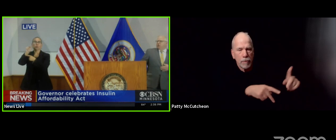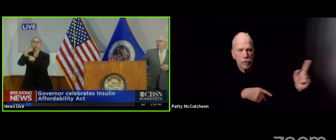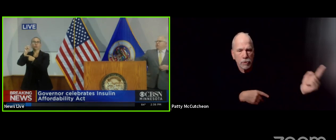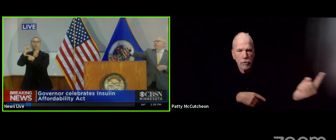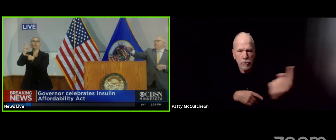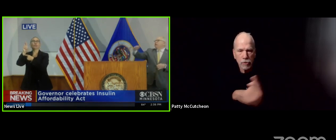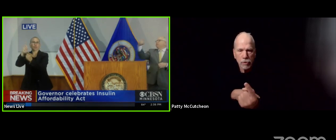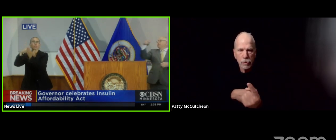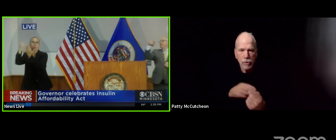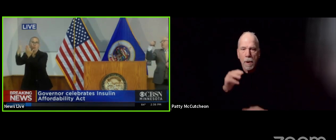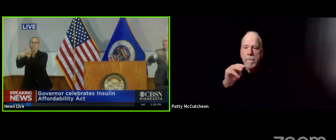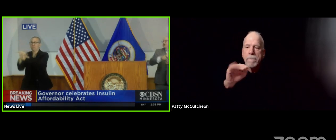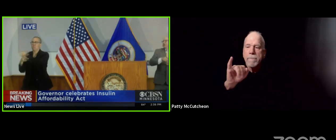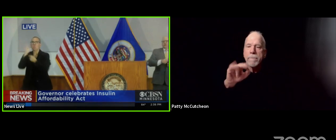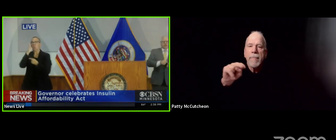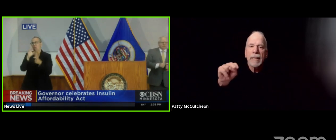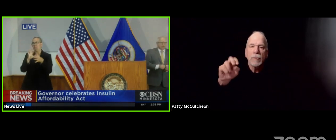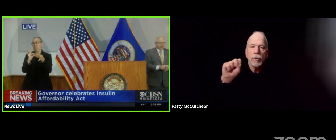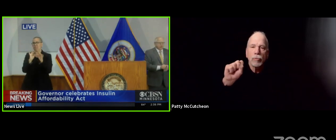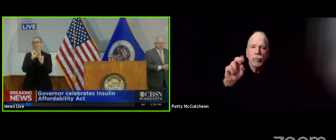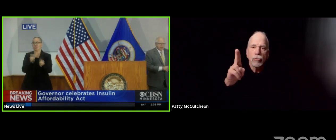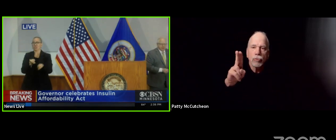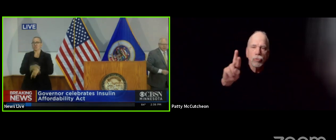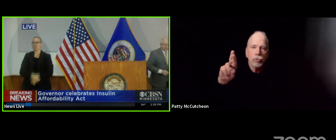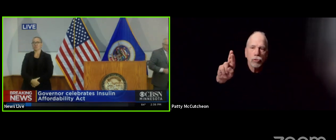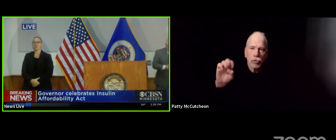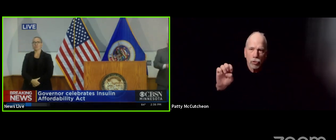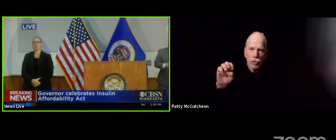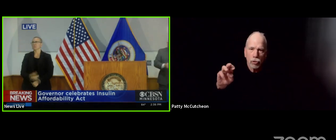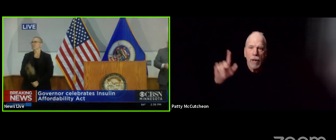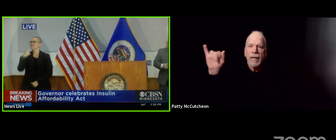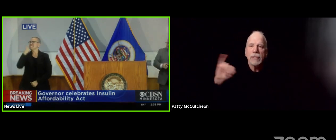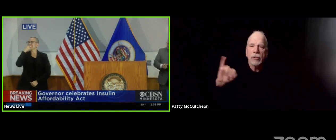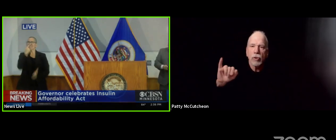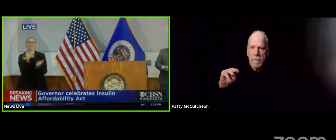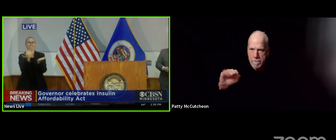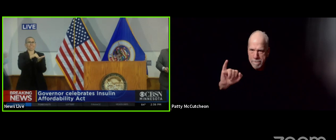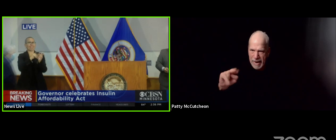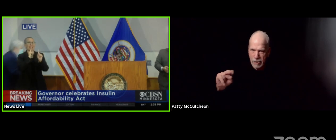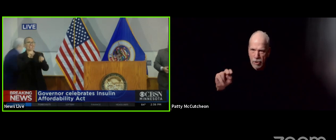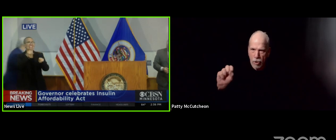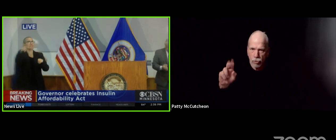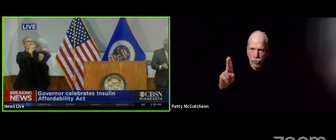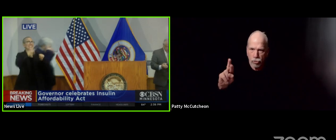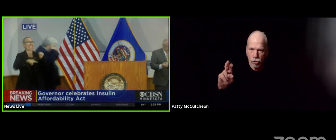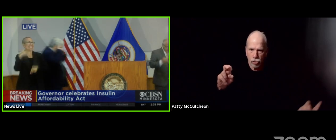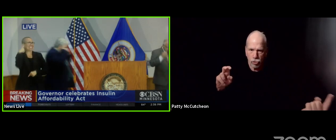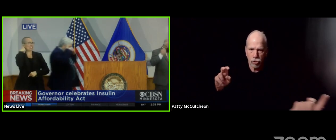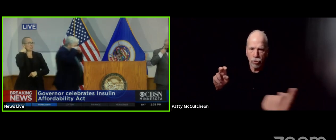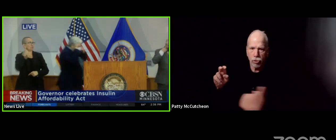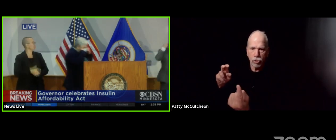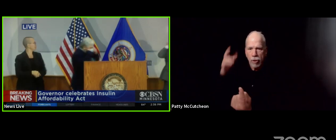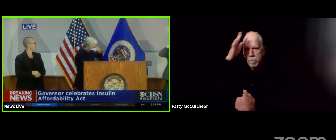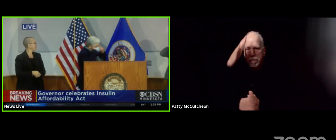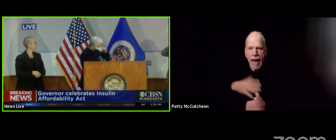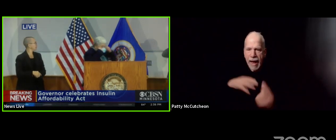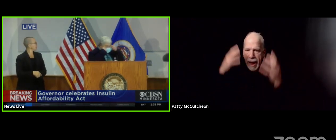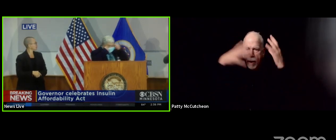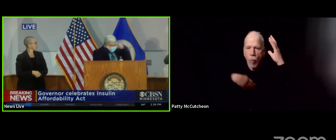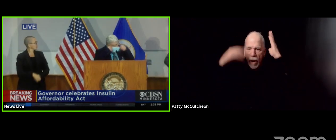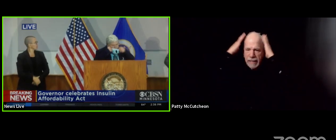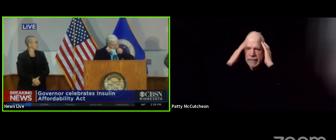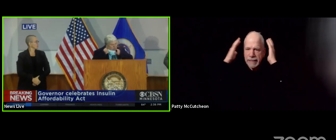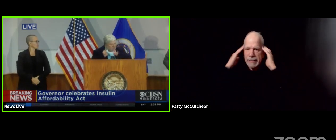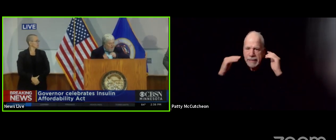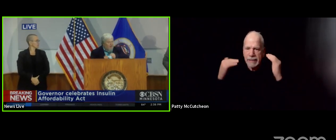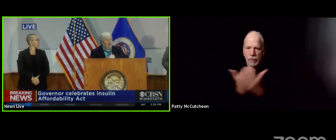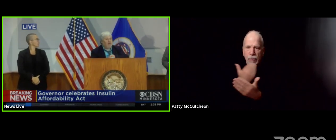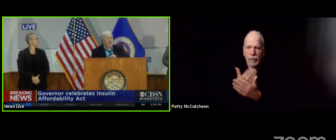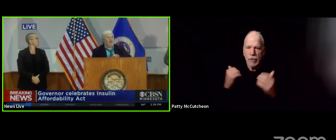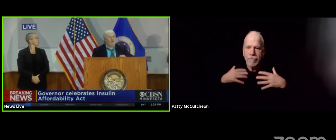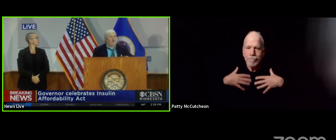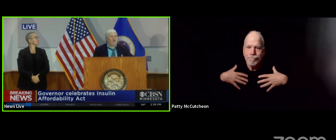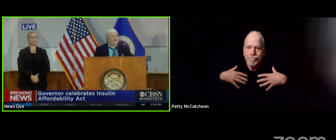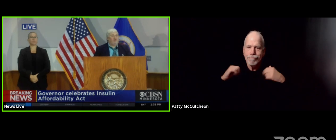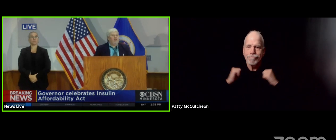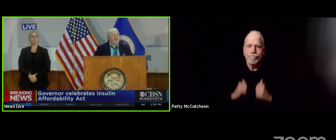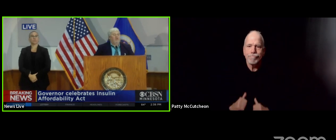SO THAT THE OTHERS HEAR. ≫ I DID HEAR YOUR QUESTION. THE ANSWER TO